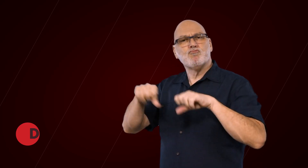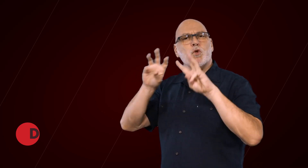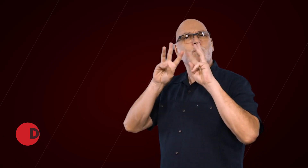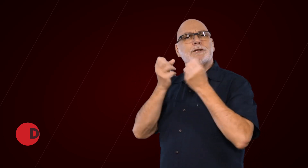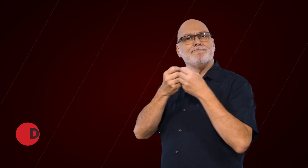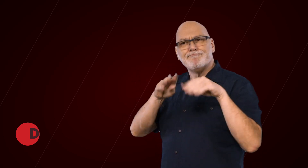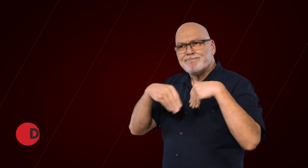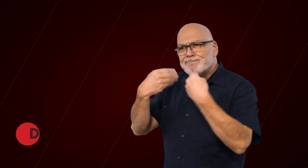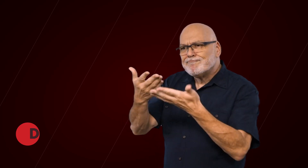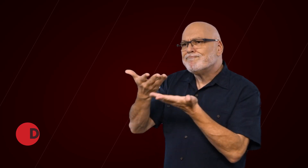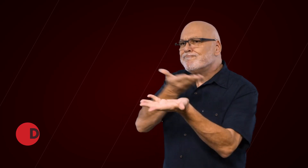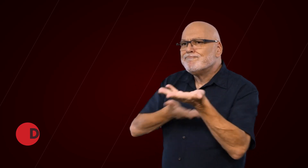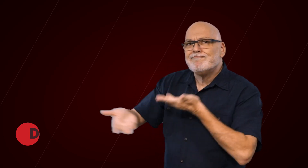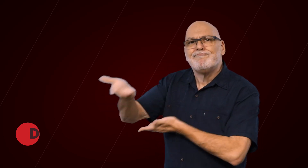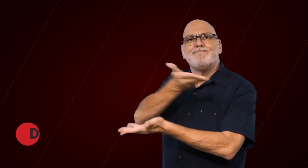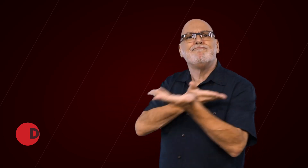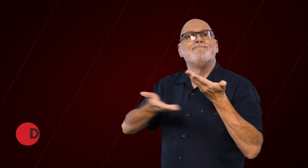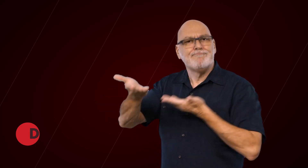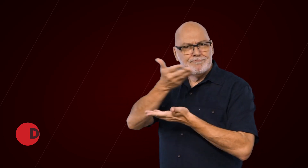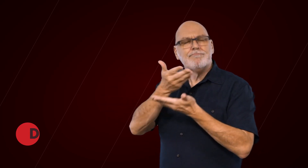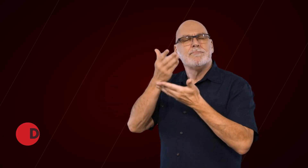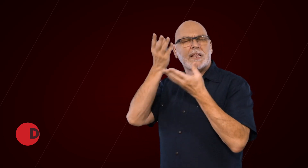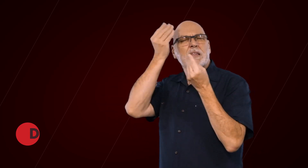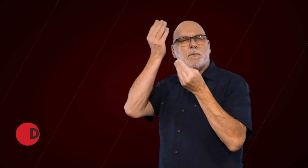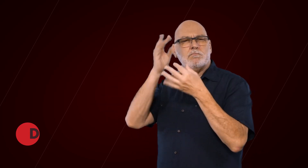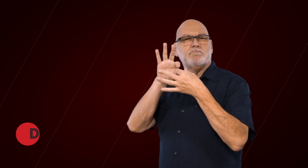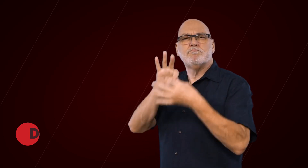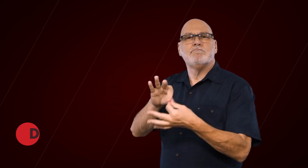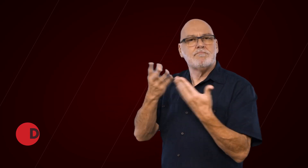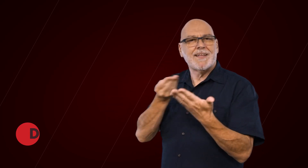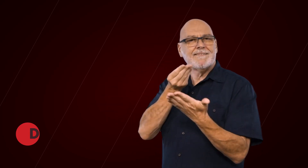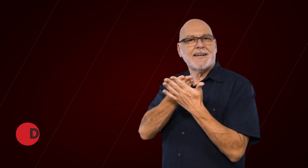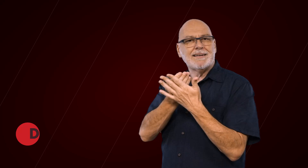workshop hosted by The Small Business BC shared information on